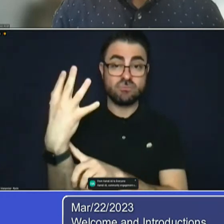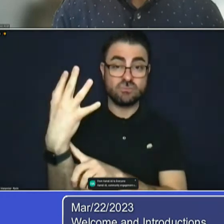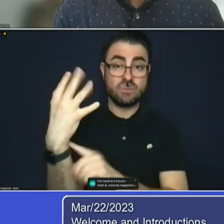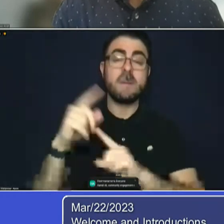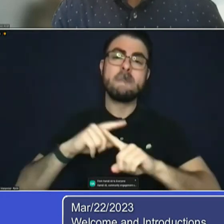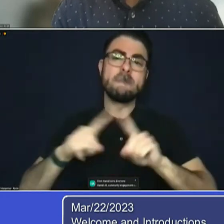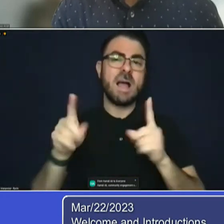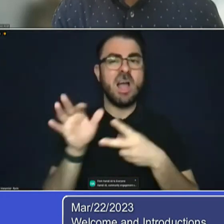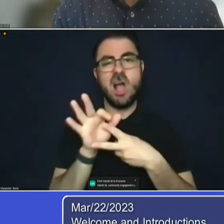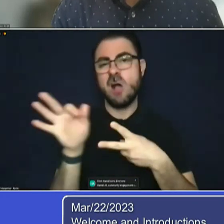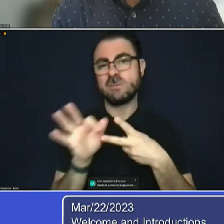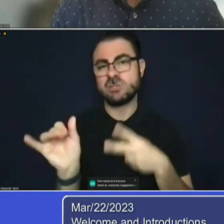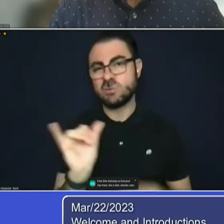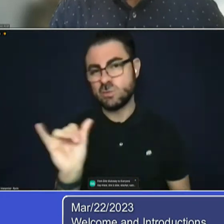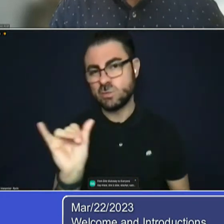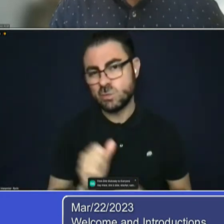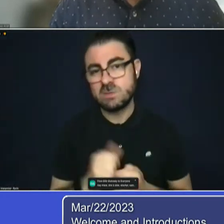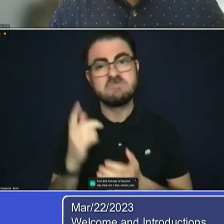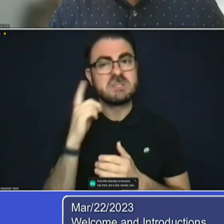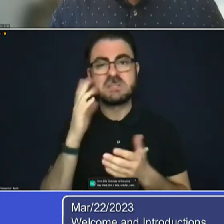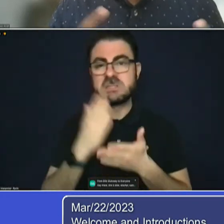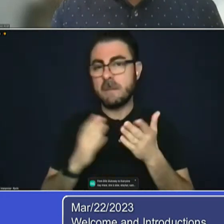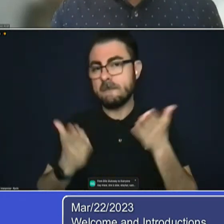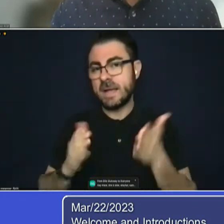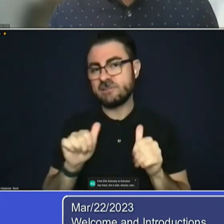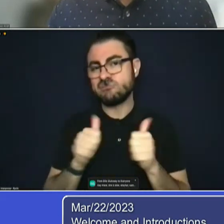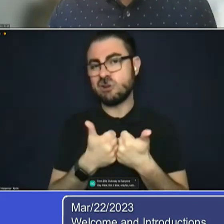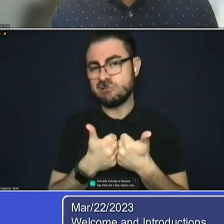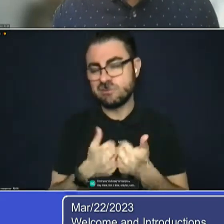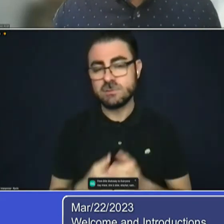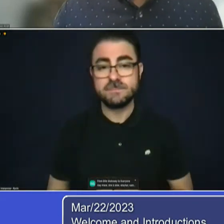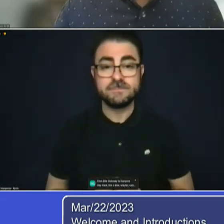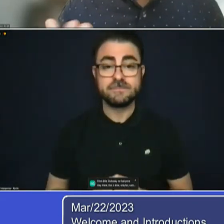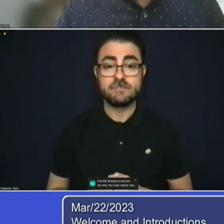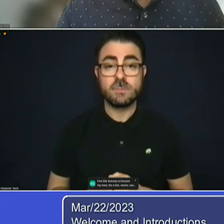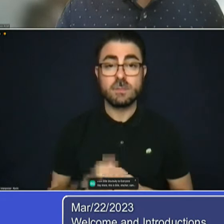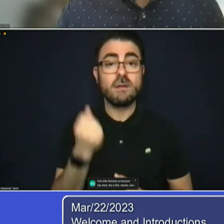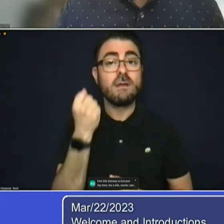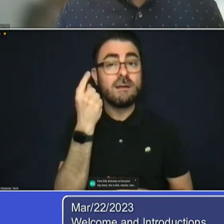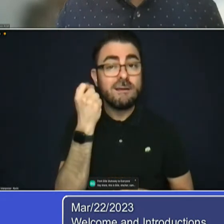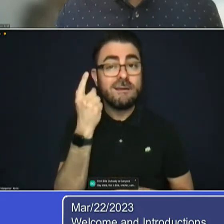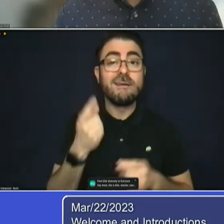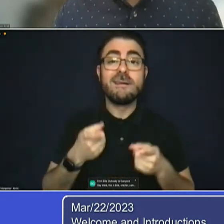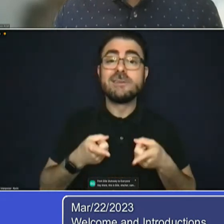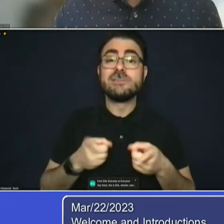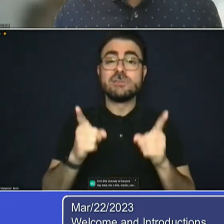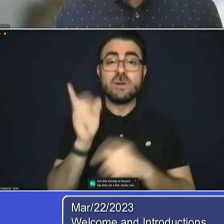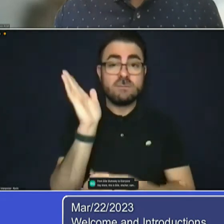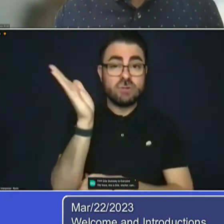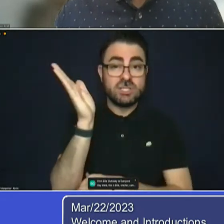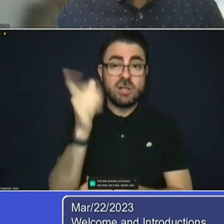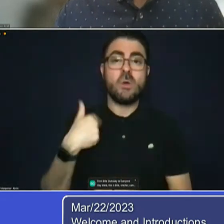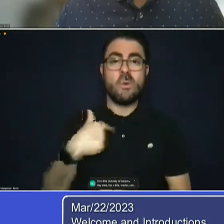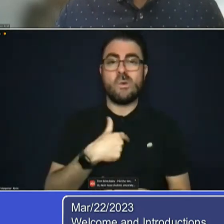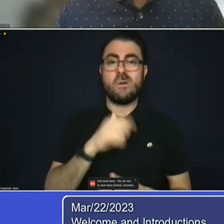YOU TURN ON YOUR VIDEO, BUT IT'S ALSO OPTIONAL. THAT CAN BE CHALLENGING FOR